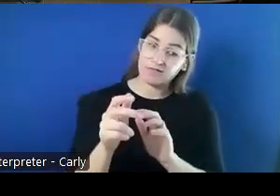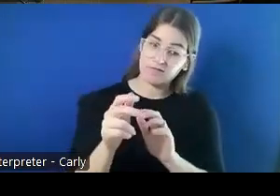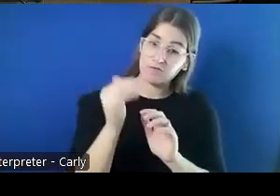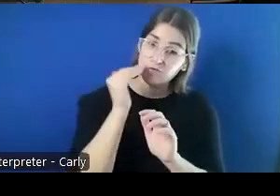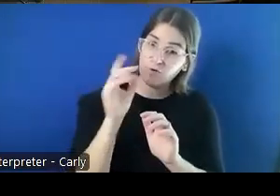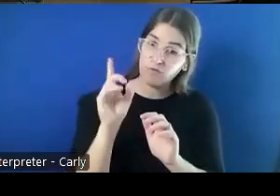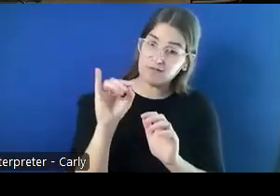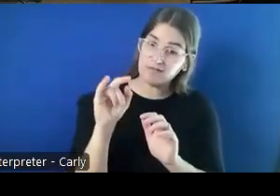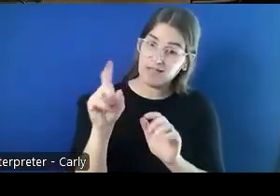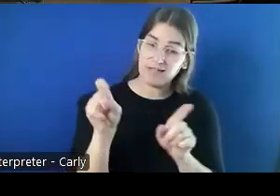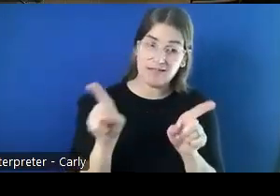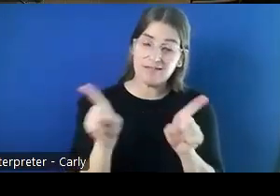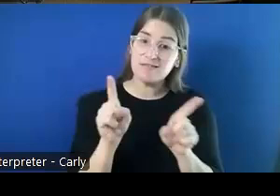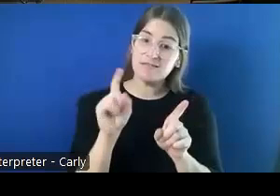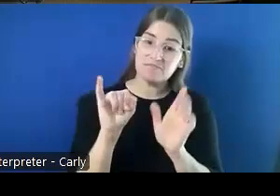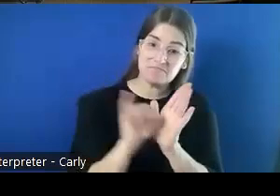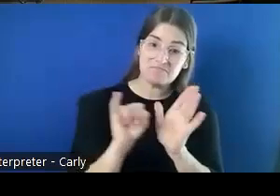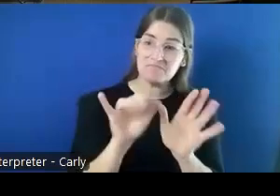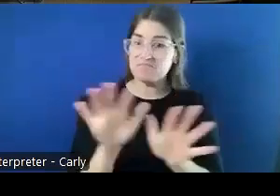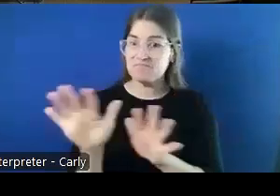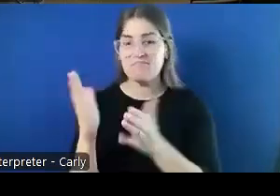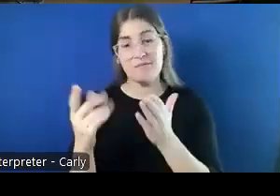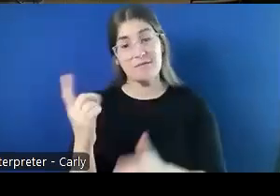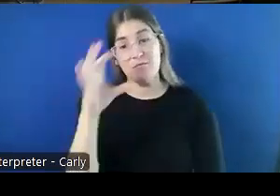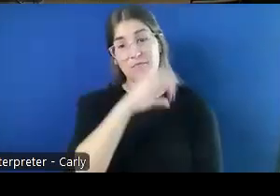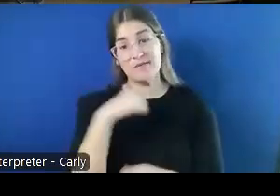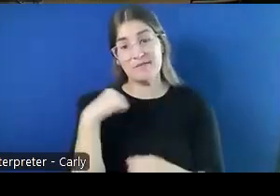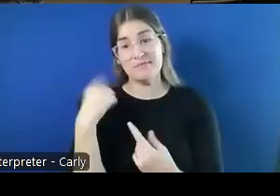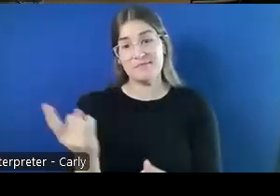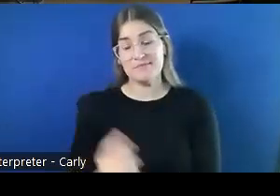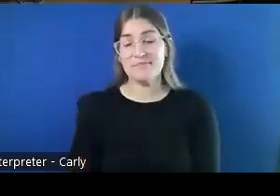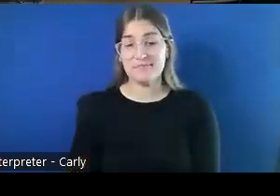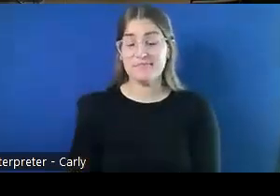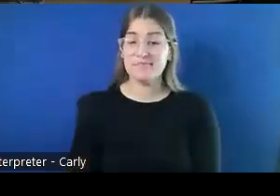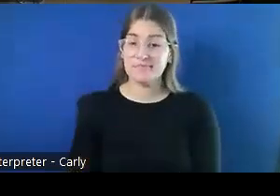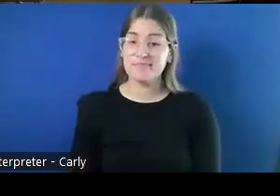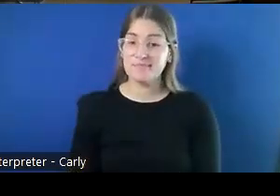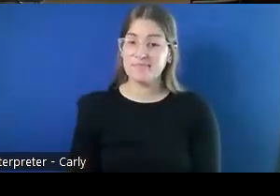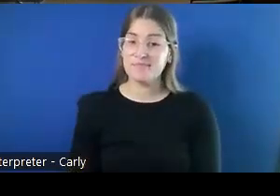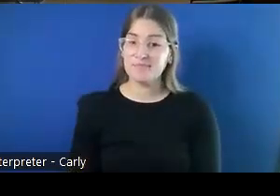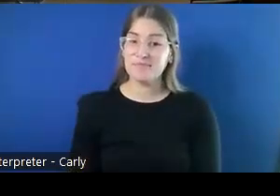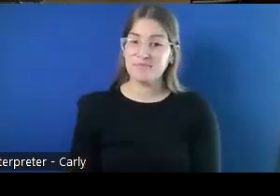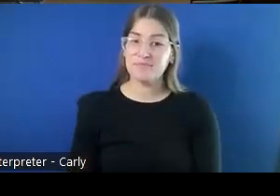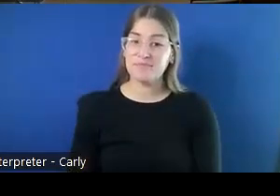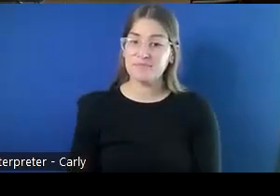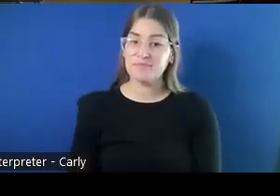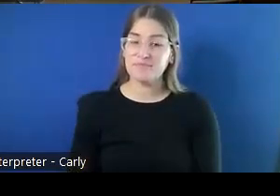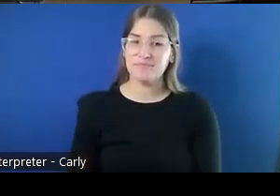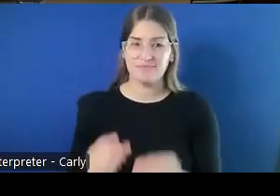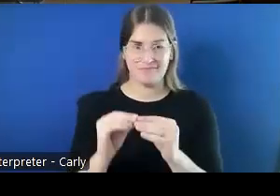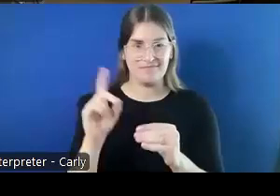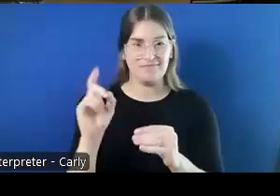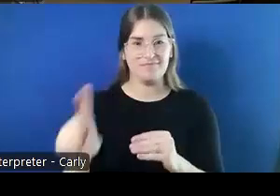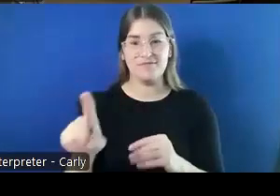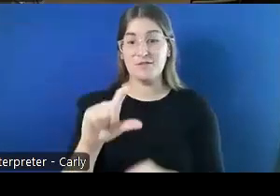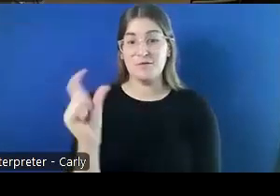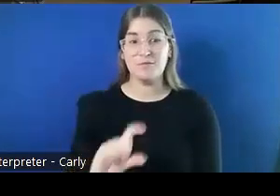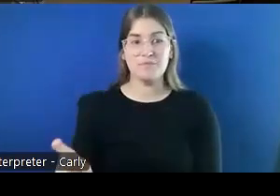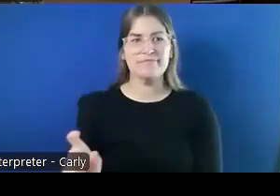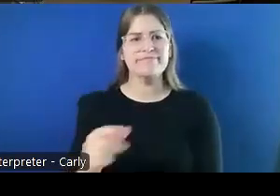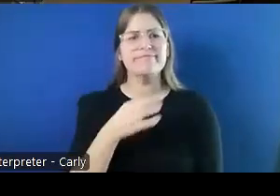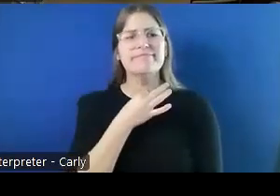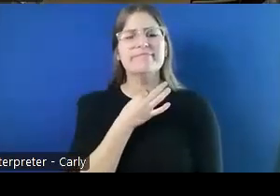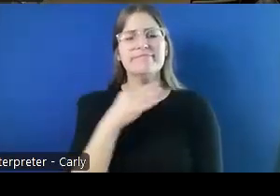missed okay um well we have another question from Zoom have you ever studied diads where